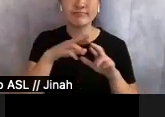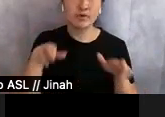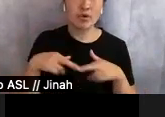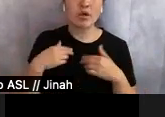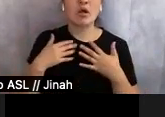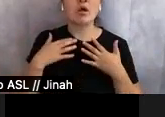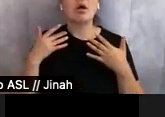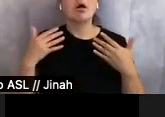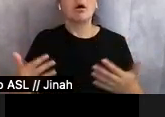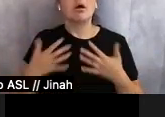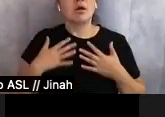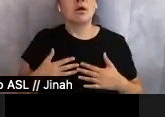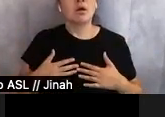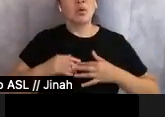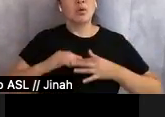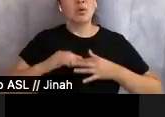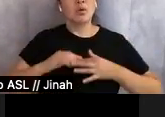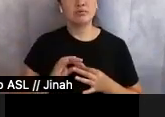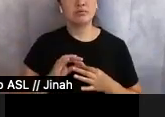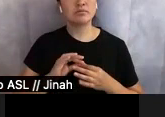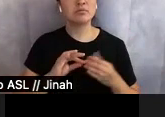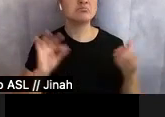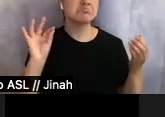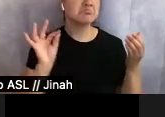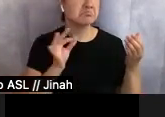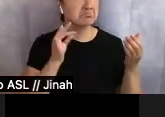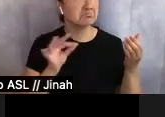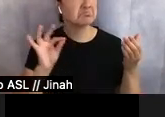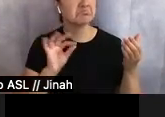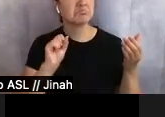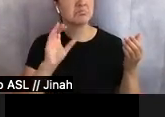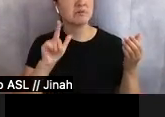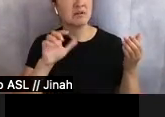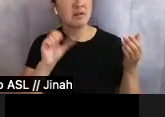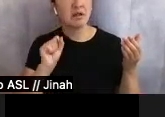again. She played through some scales. She repeated a few bars from shadiak.